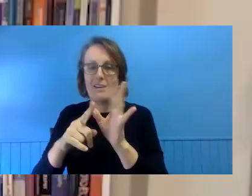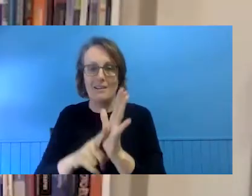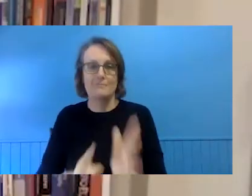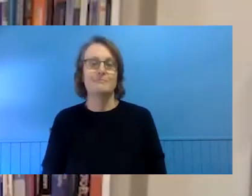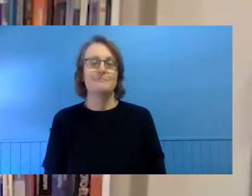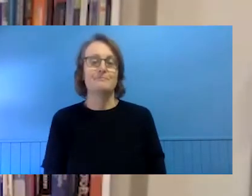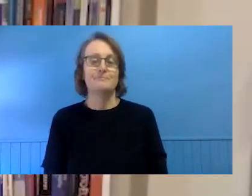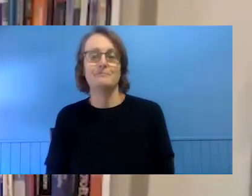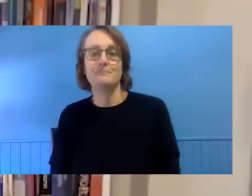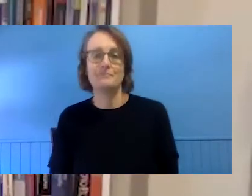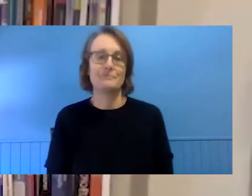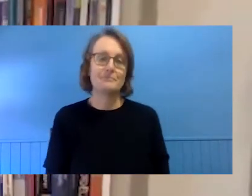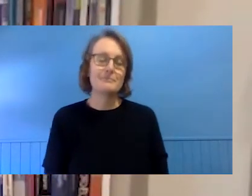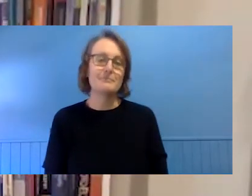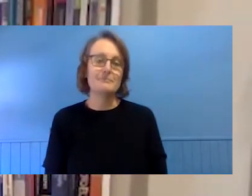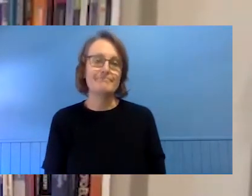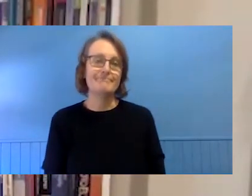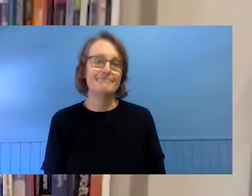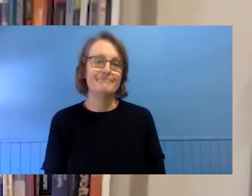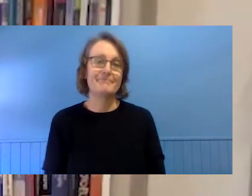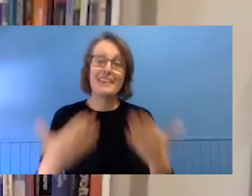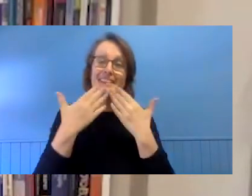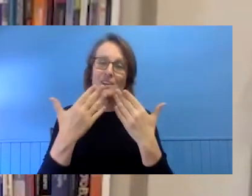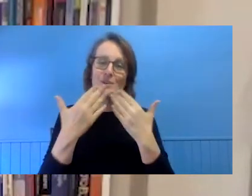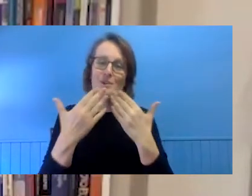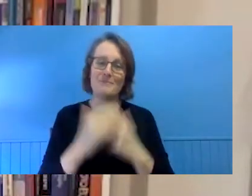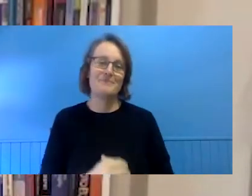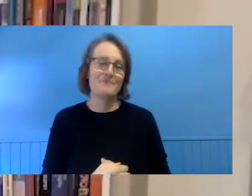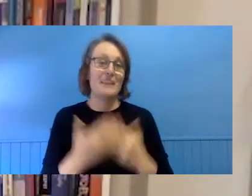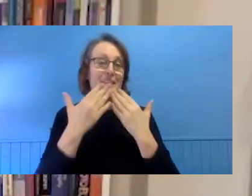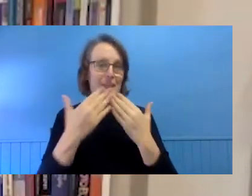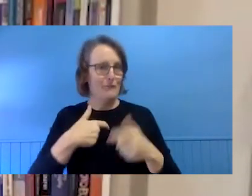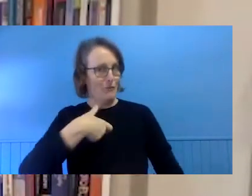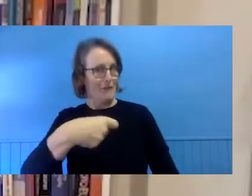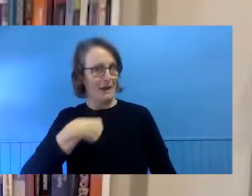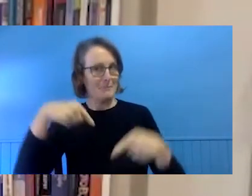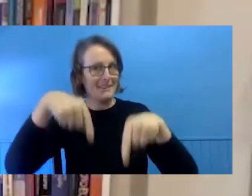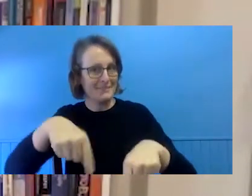you, Frances, it is so great to be here. Thanks for having me. I would